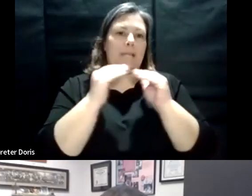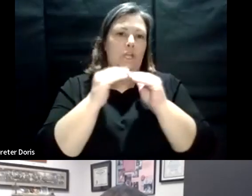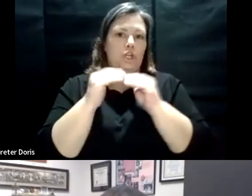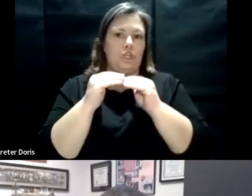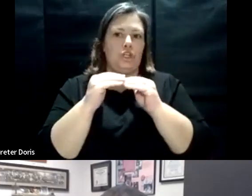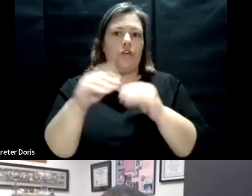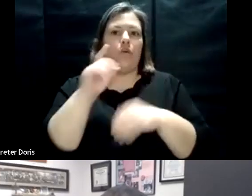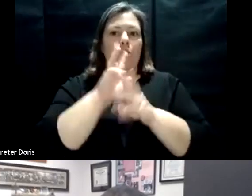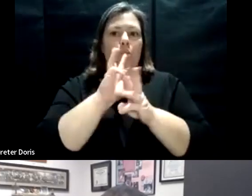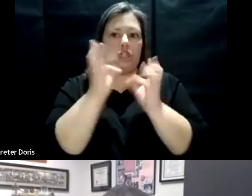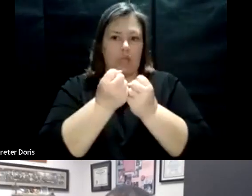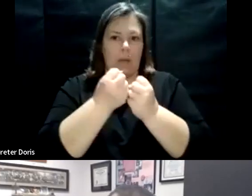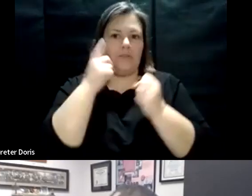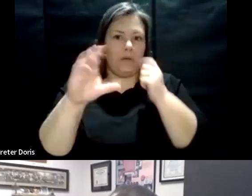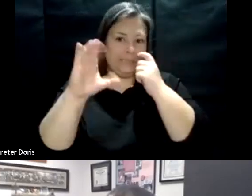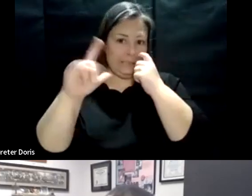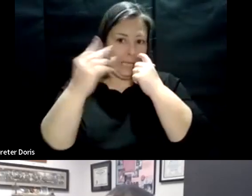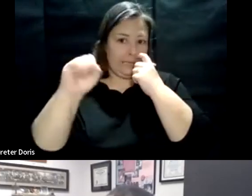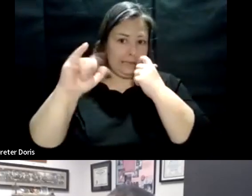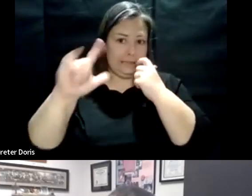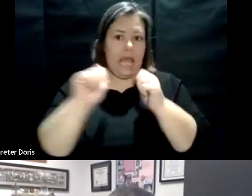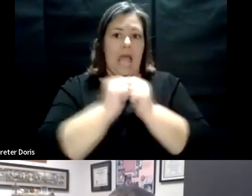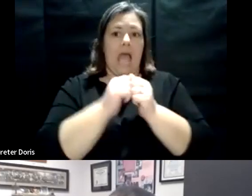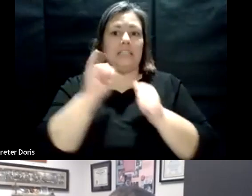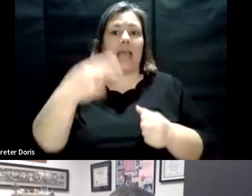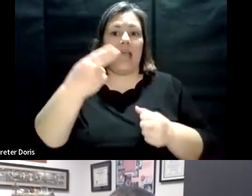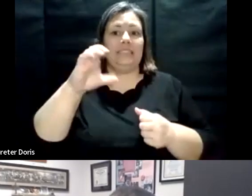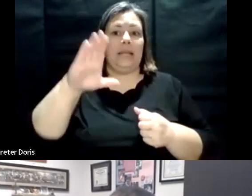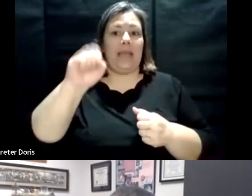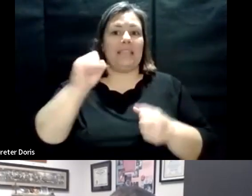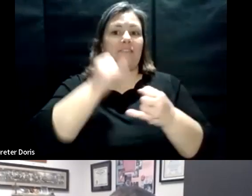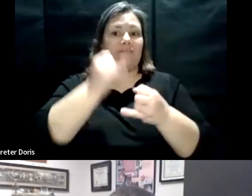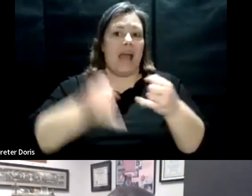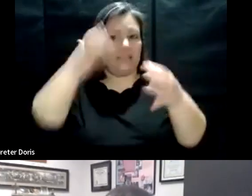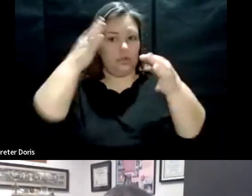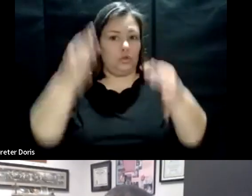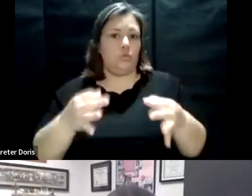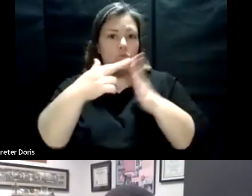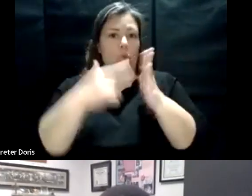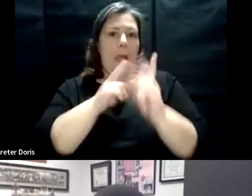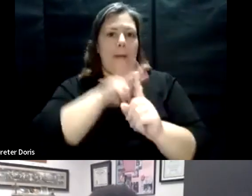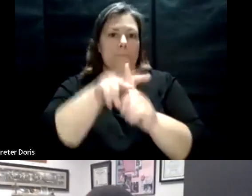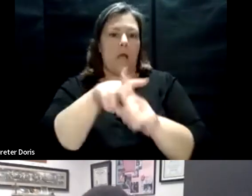This is the peer-to-peer interactive workshop for sales and silks. This is the peer to peer interactive workshop for CILs and SILCs.